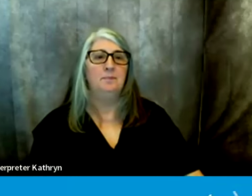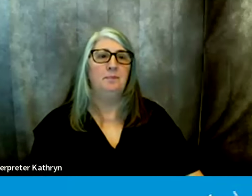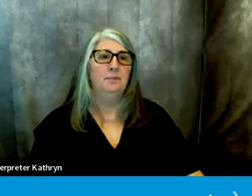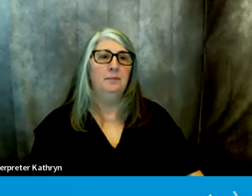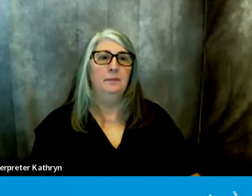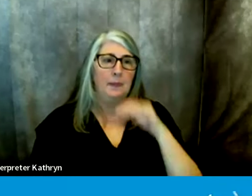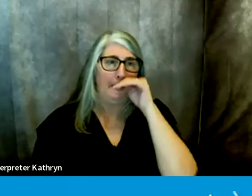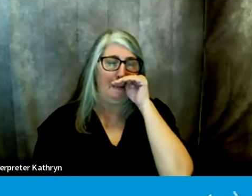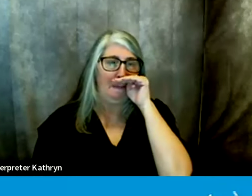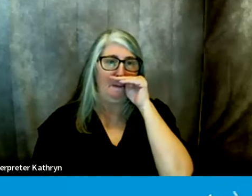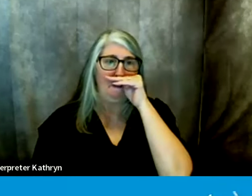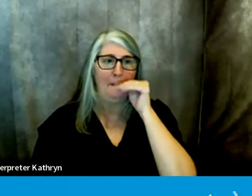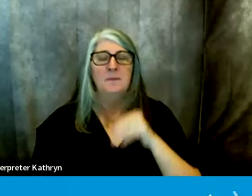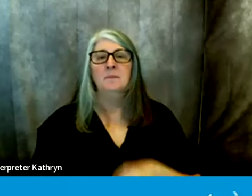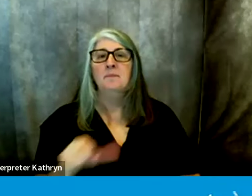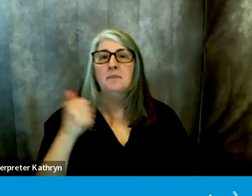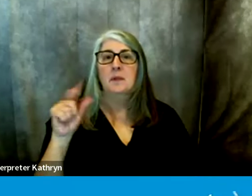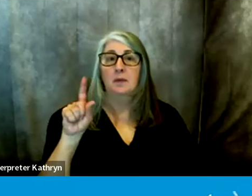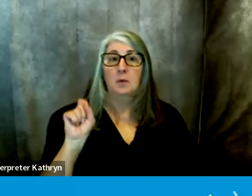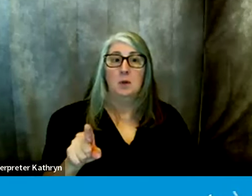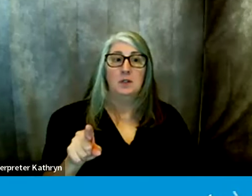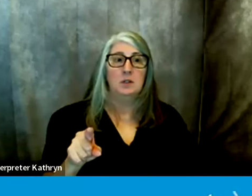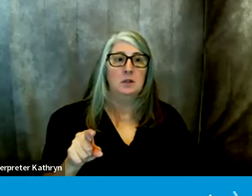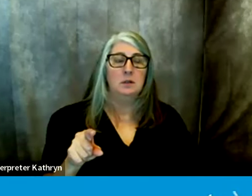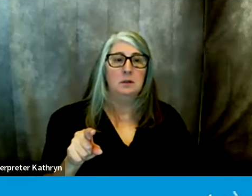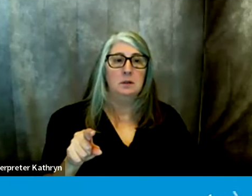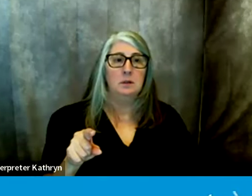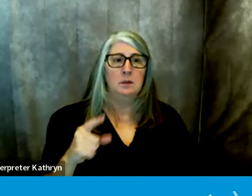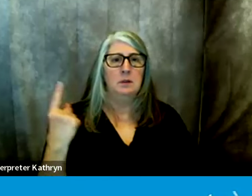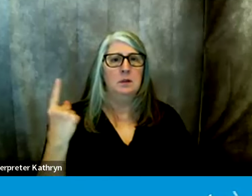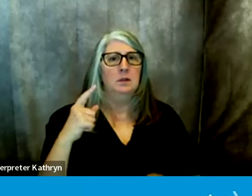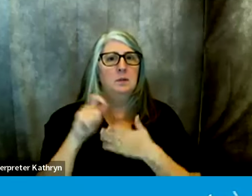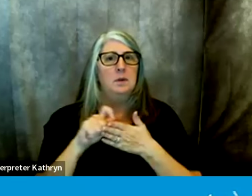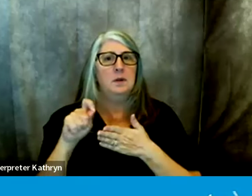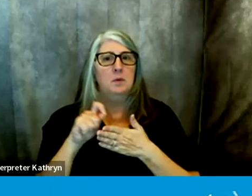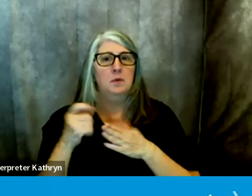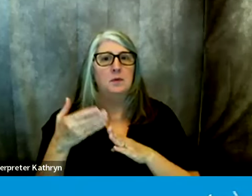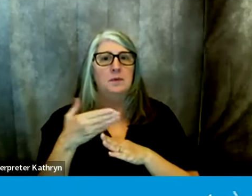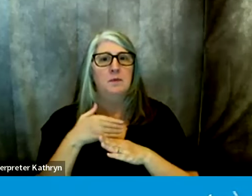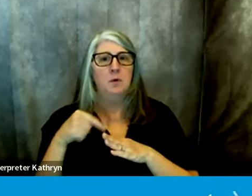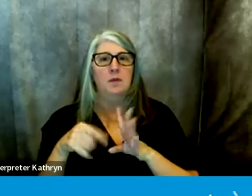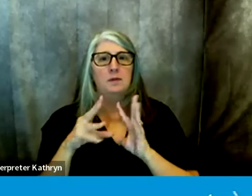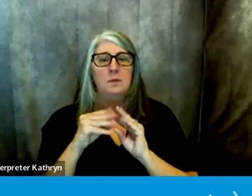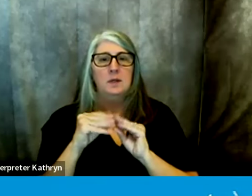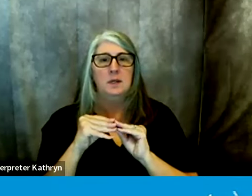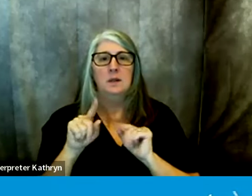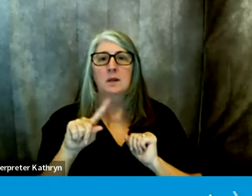Here's a question about somebody. This was written in previous to the session here. But there's a question about somebody